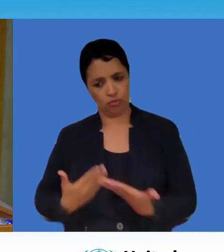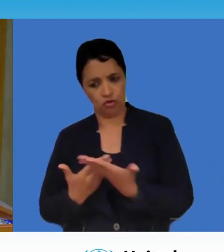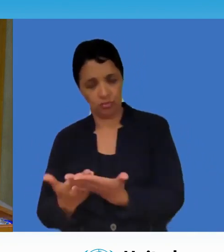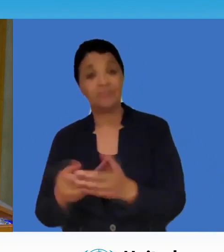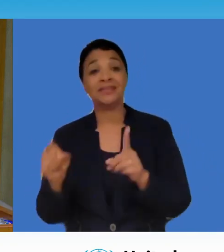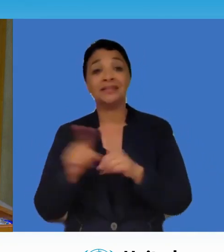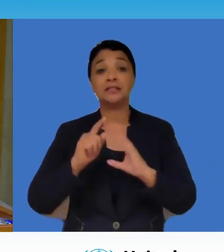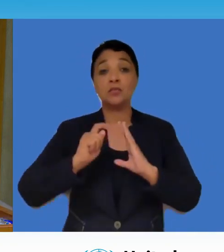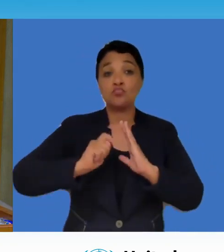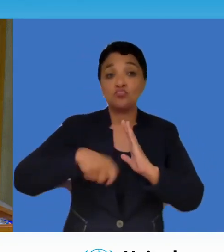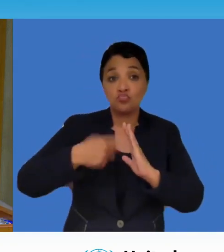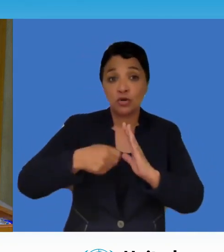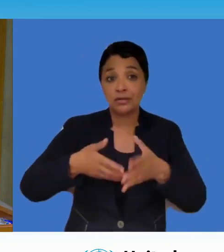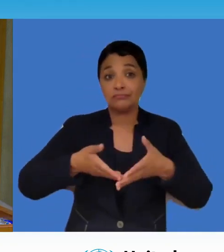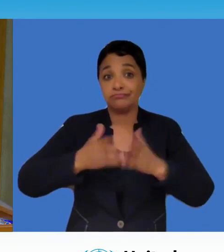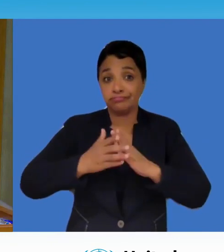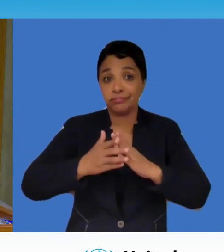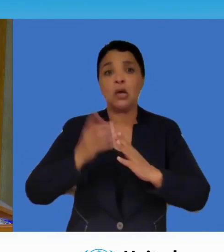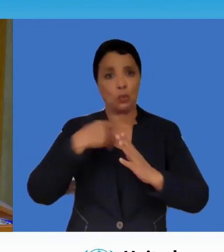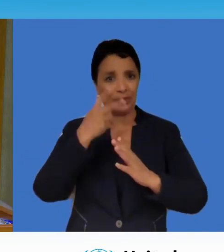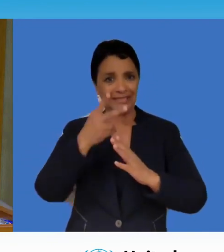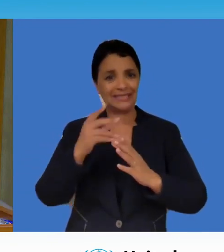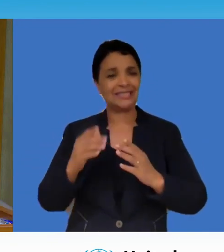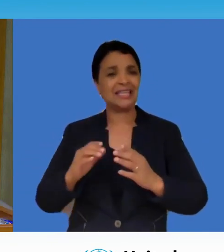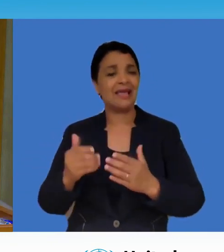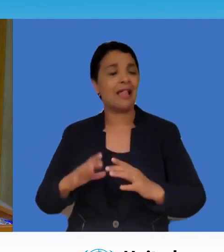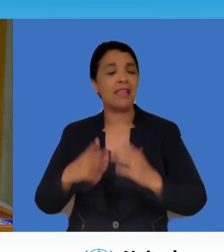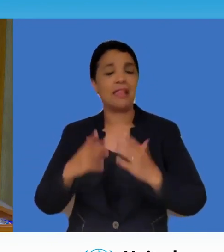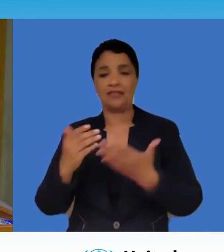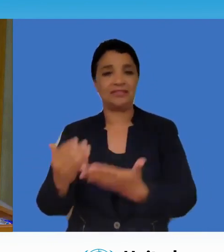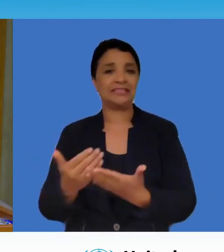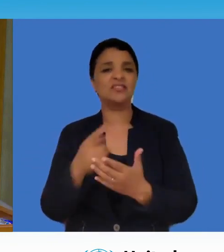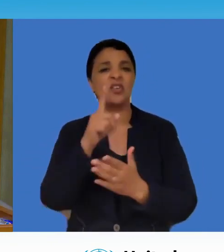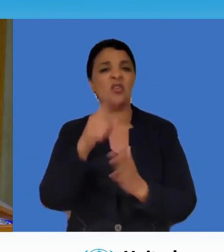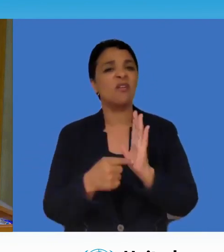already some impact in terms of programming which saves lives so for instance I'm going to